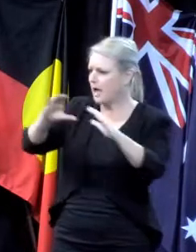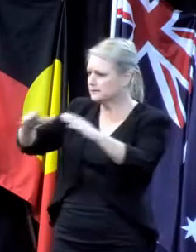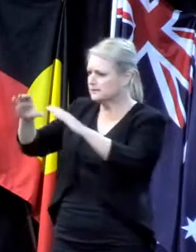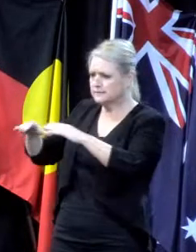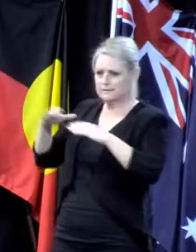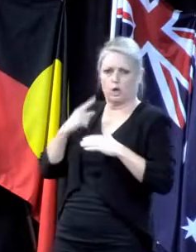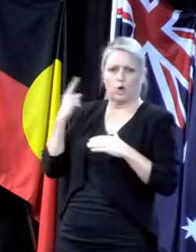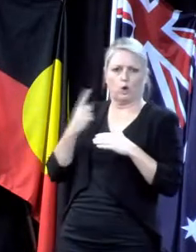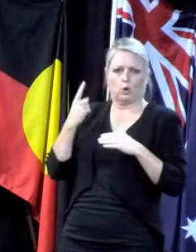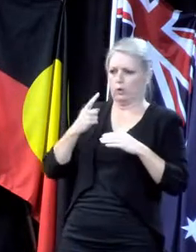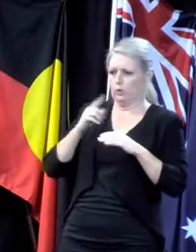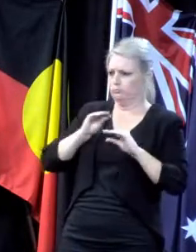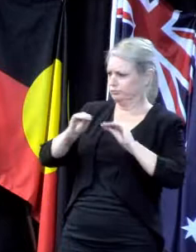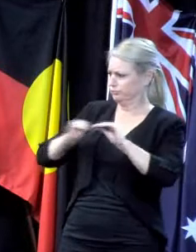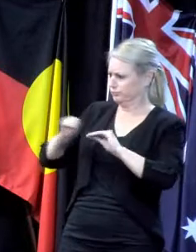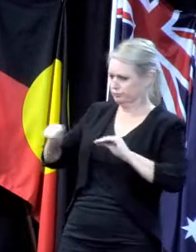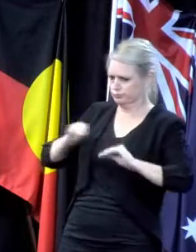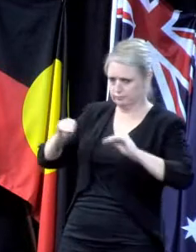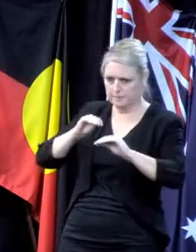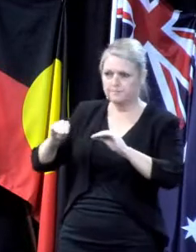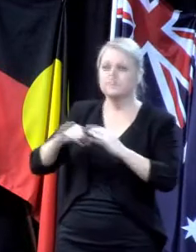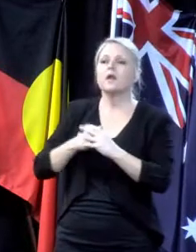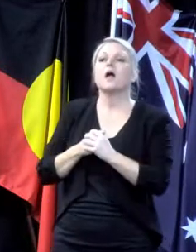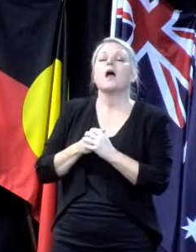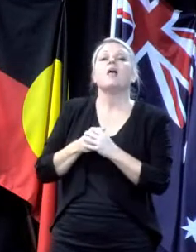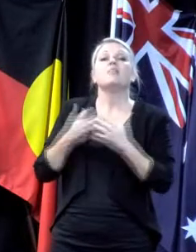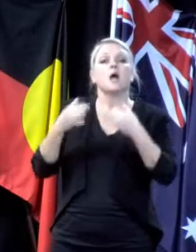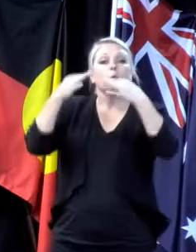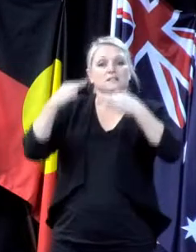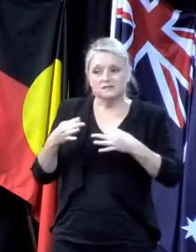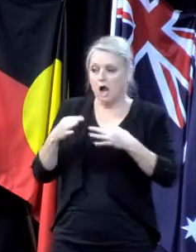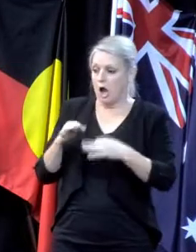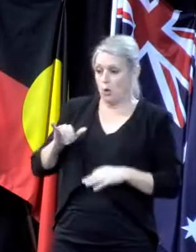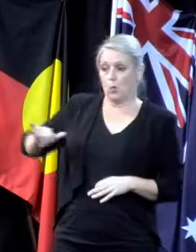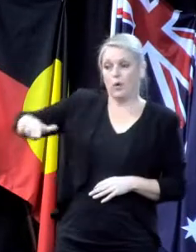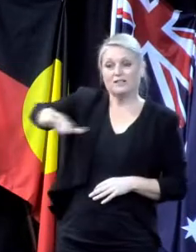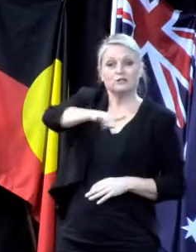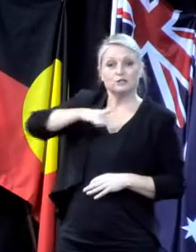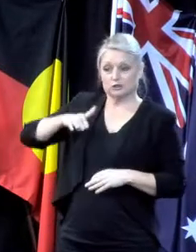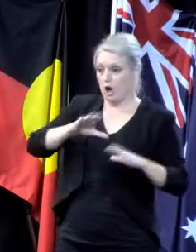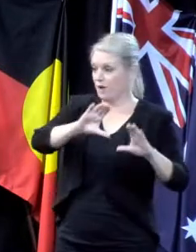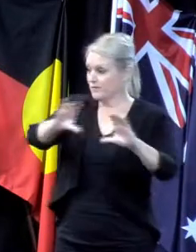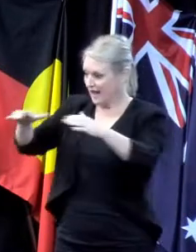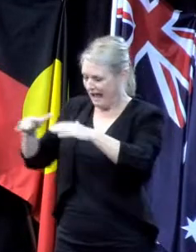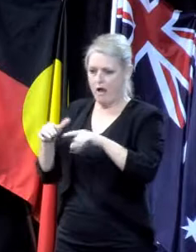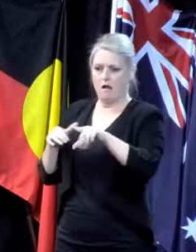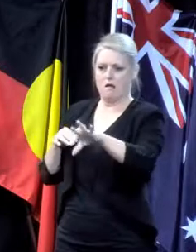Then, we will decide which classrooms will be co-teaching classrooms, and that will depend on the diversity of the students in the room